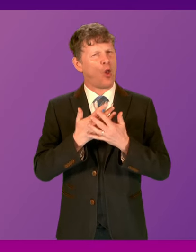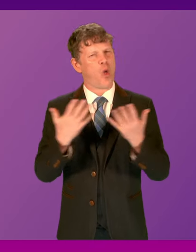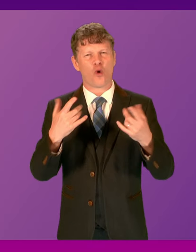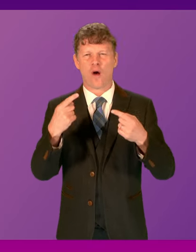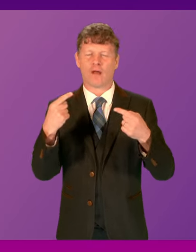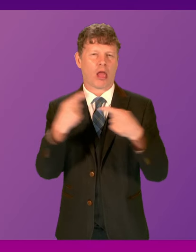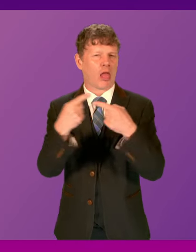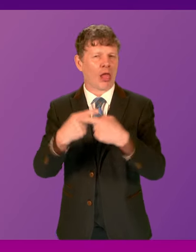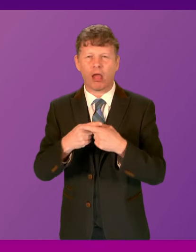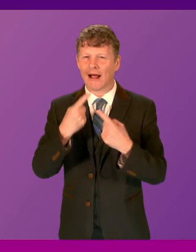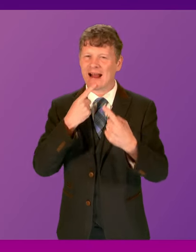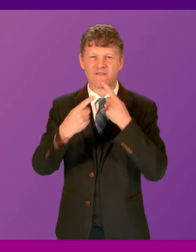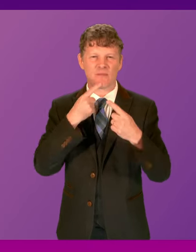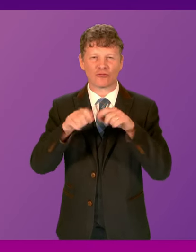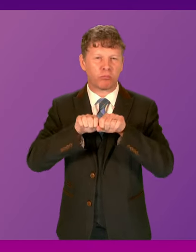the Hate Crime and Public Order Act 2021 has been spread on social media,